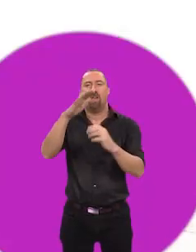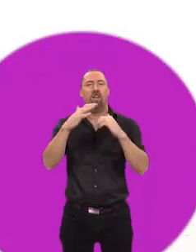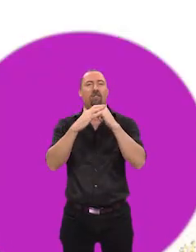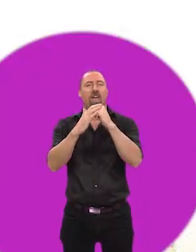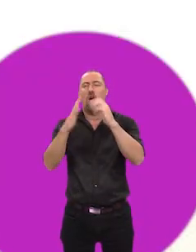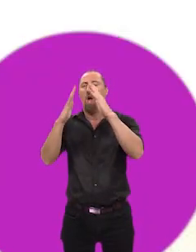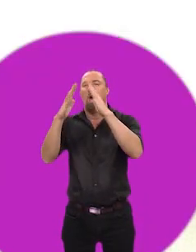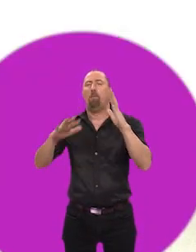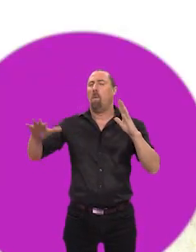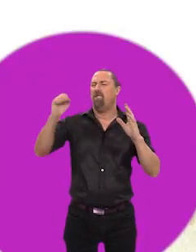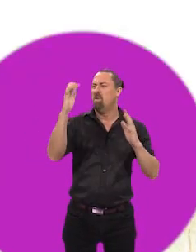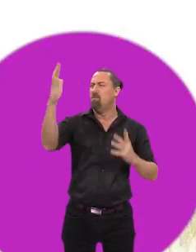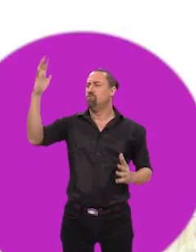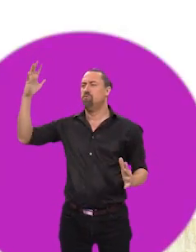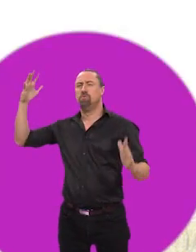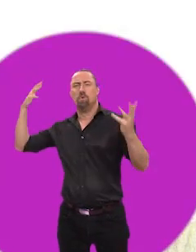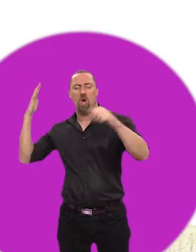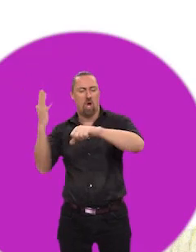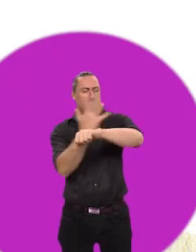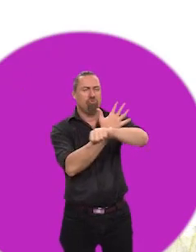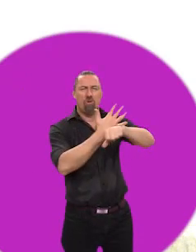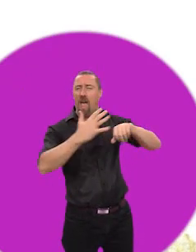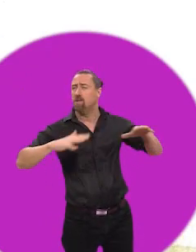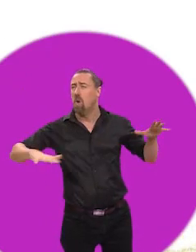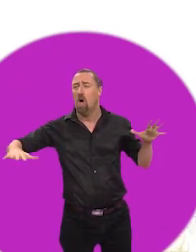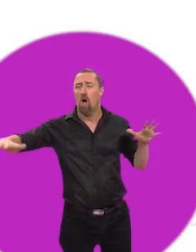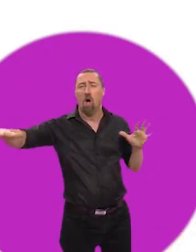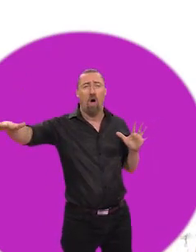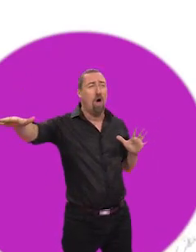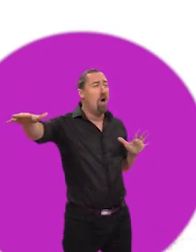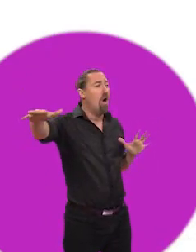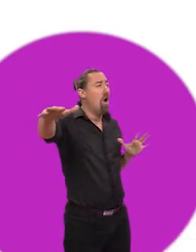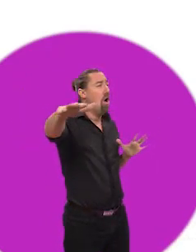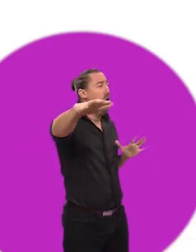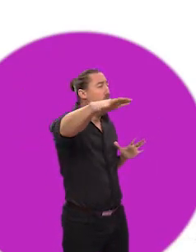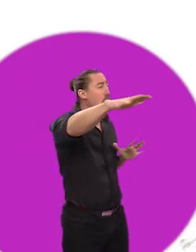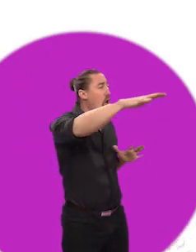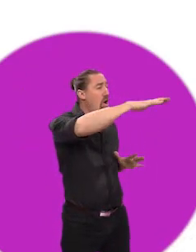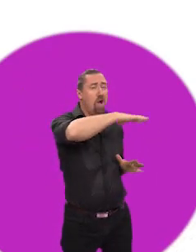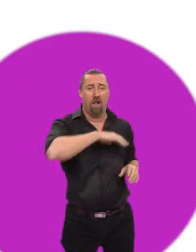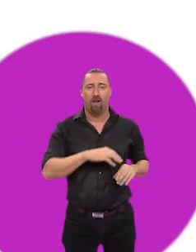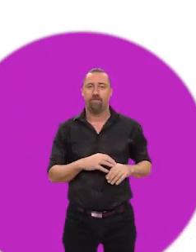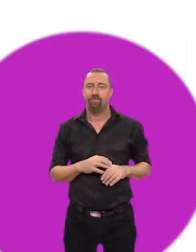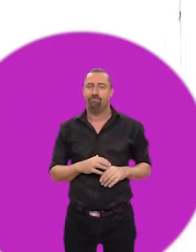There was bush and grassland as far as the eye could see. They knew it was for the best,